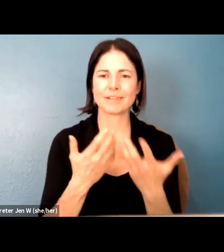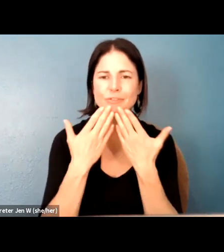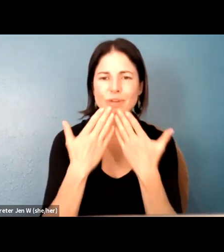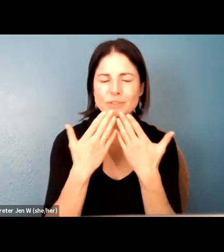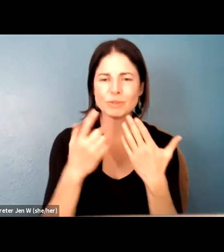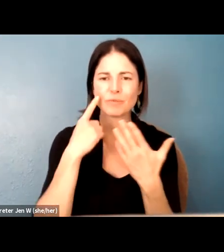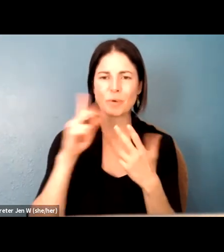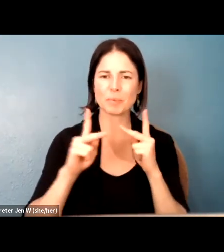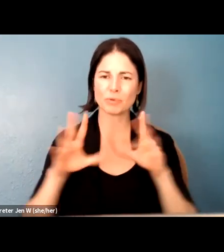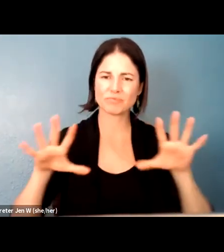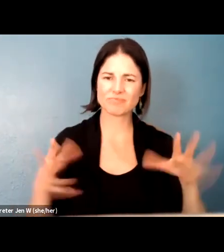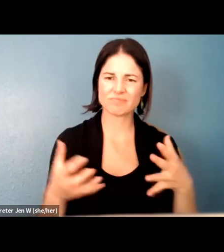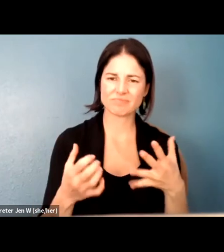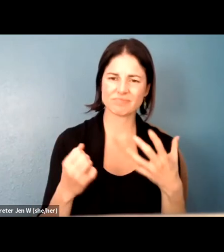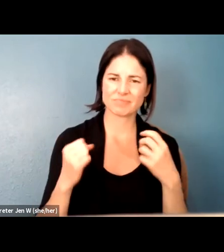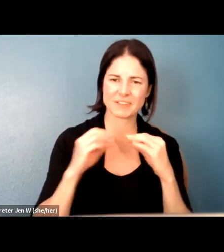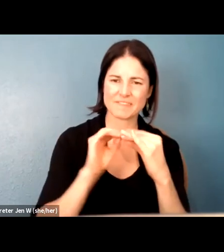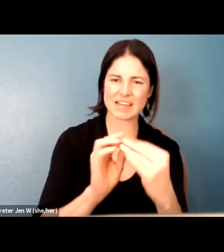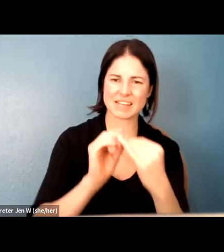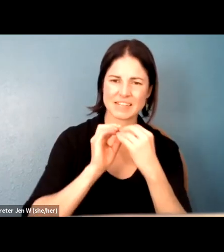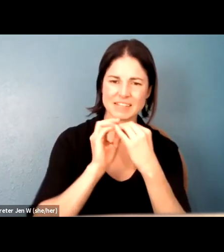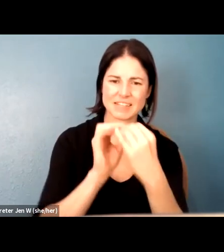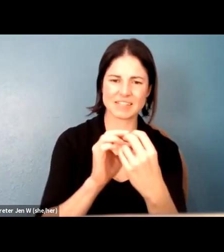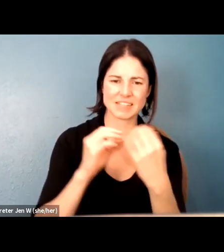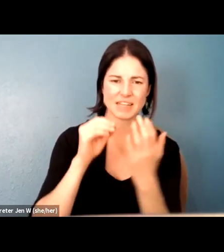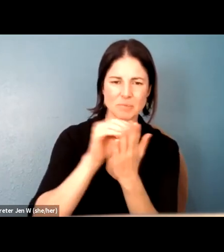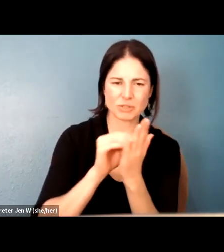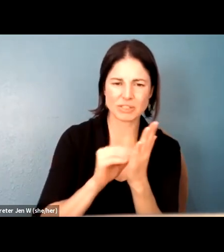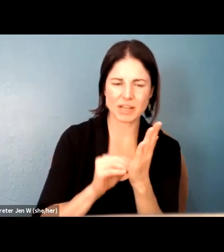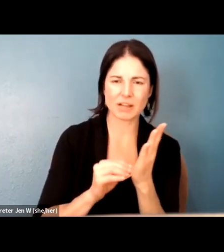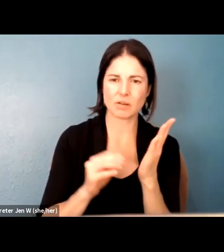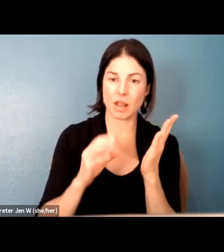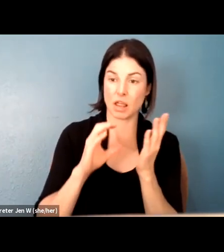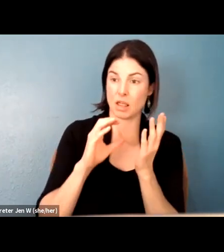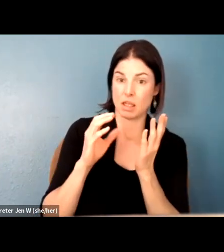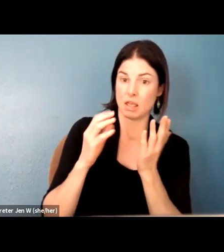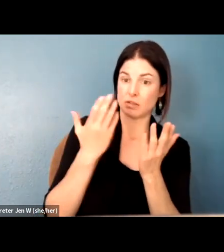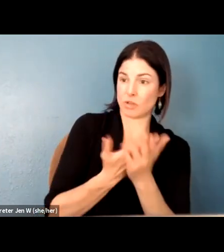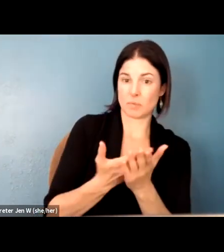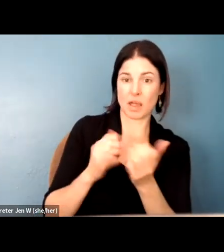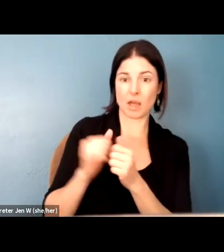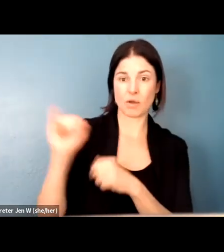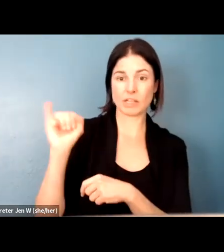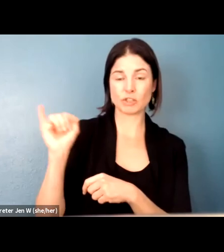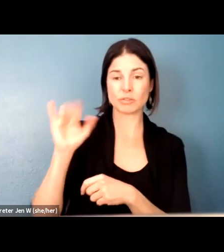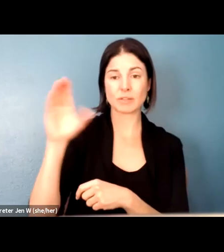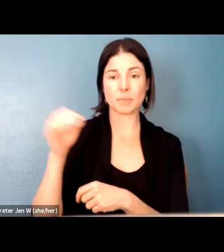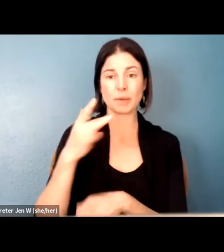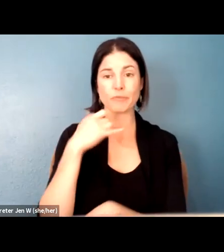and documenting in detailed fashion, how the insurance industry waits for people to die, rather than pay for them to